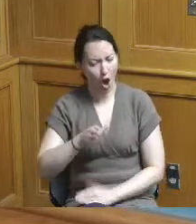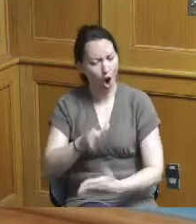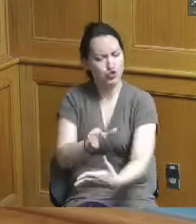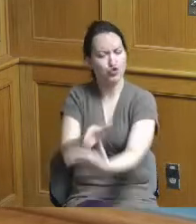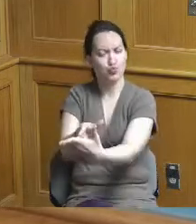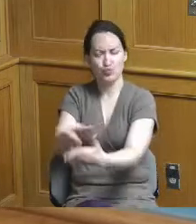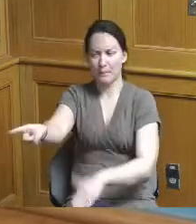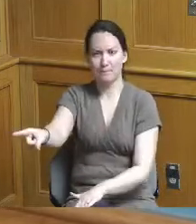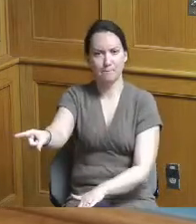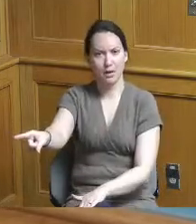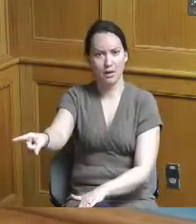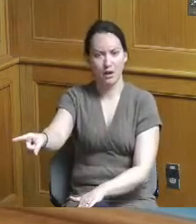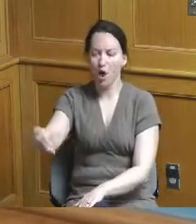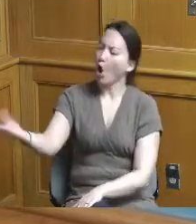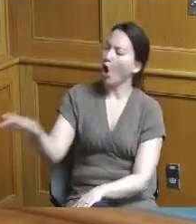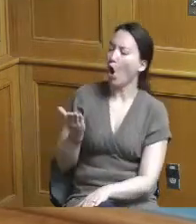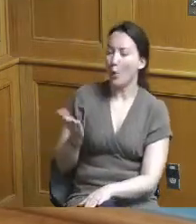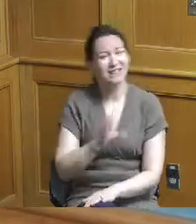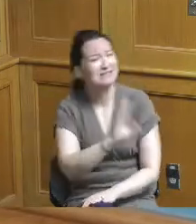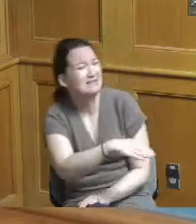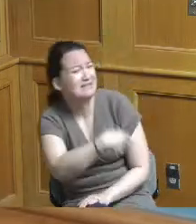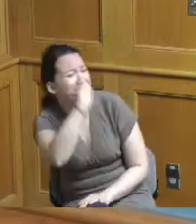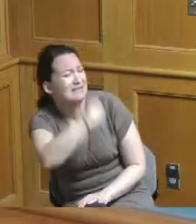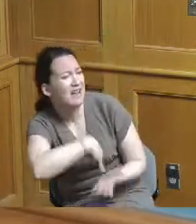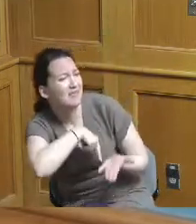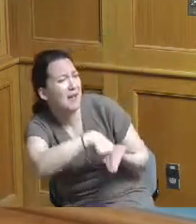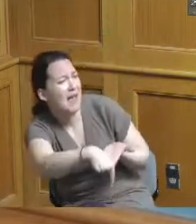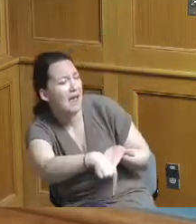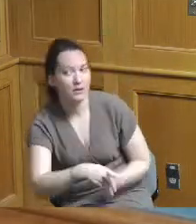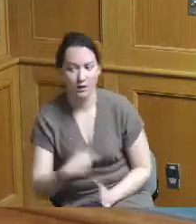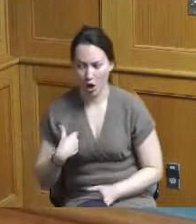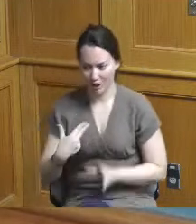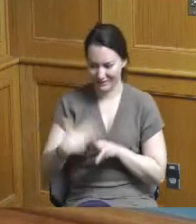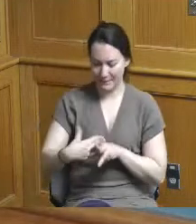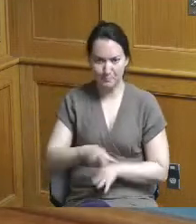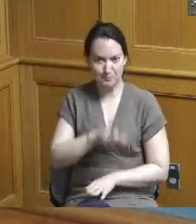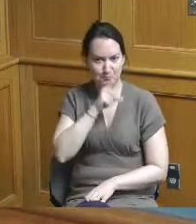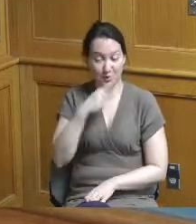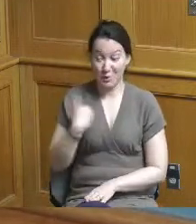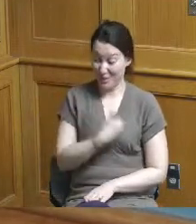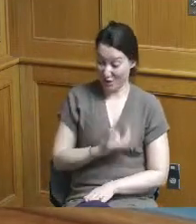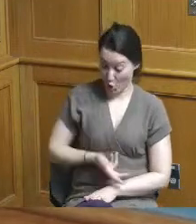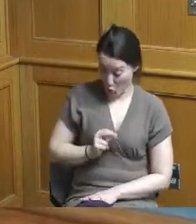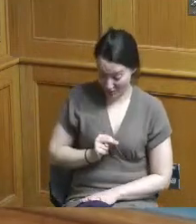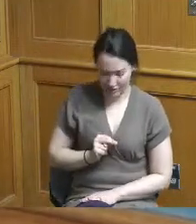and now they come back to us and we got to pay and our name is not on any of the Deeds we don't